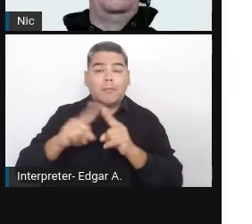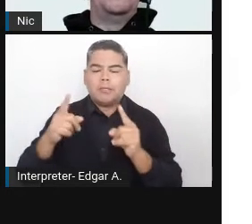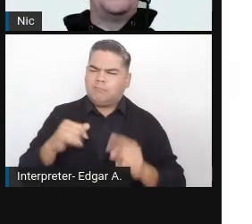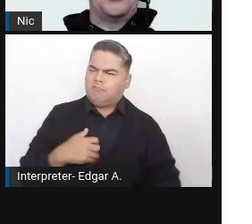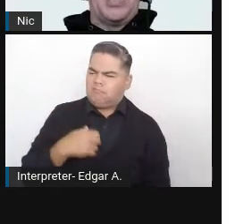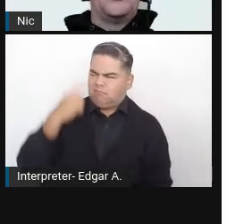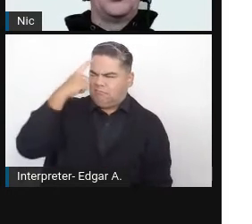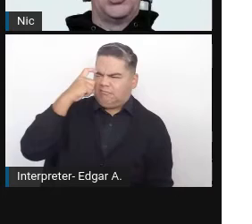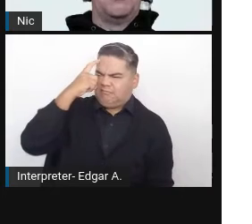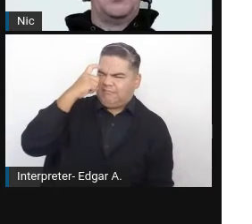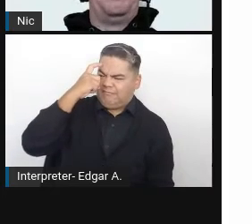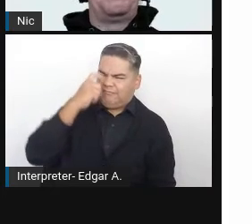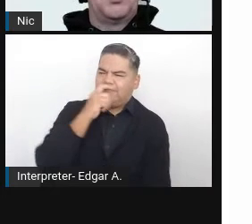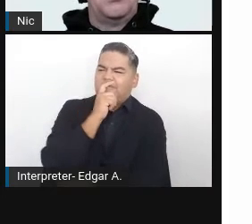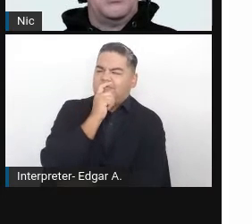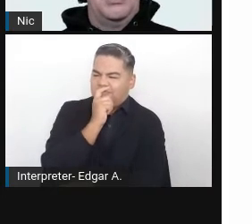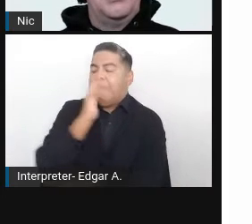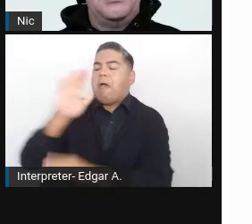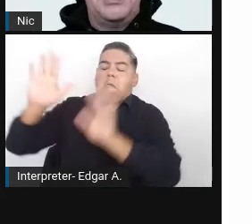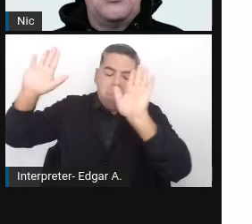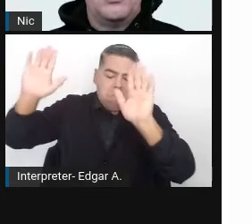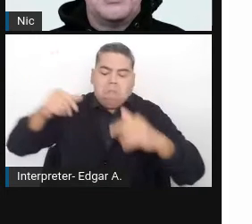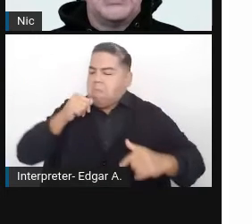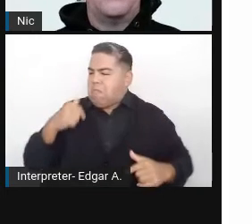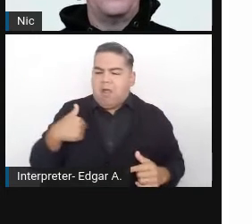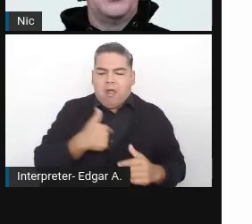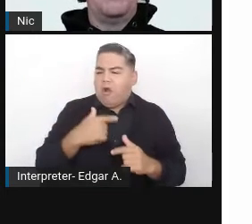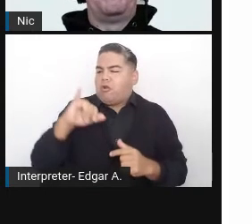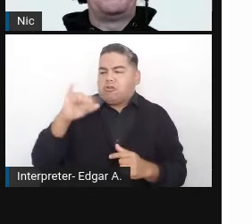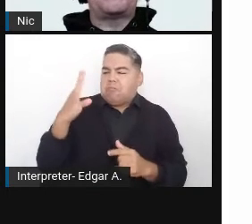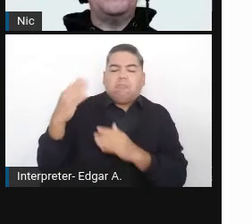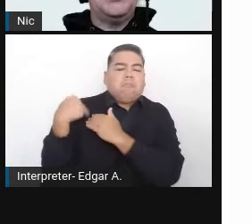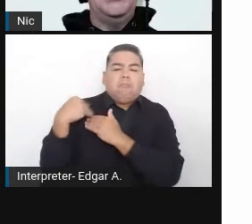"Not our job." That was the end for me.